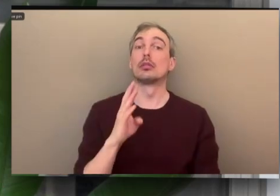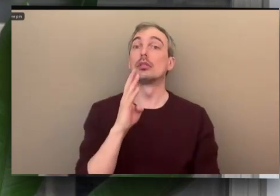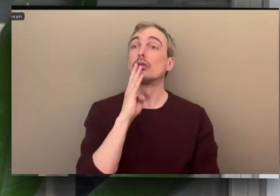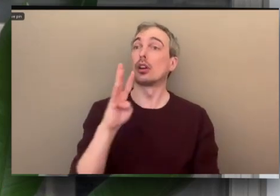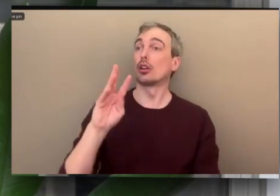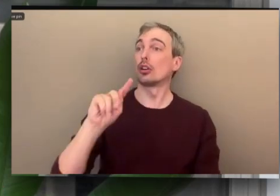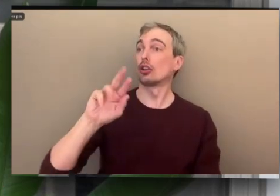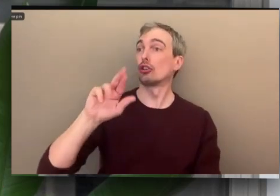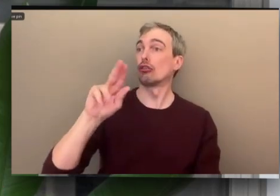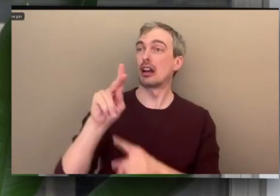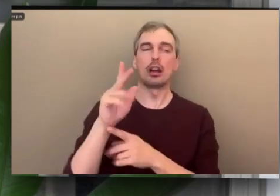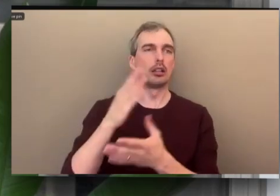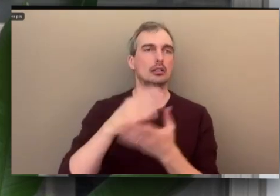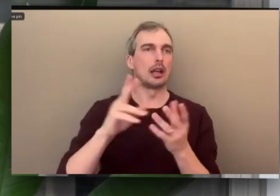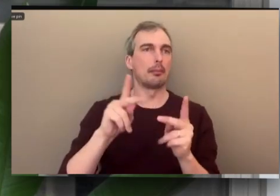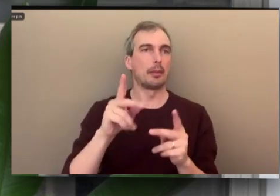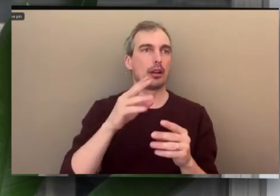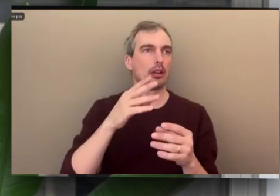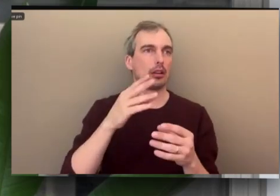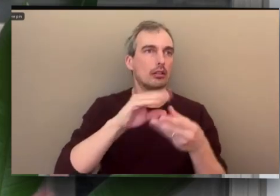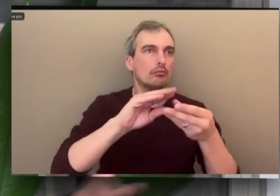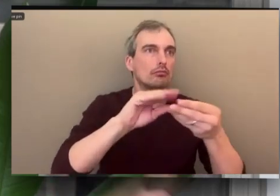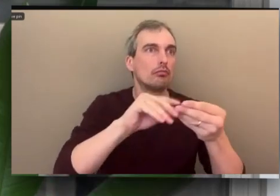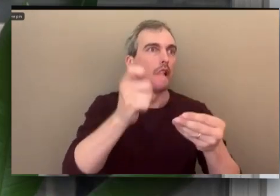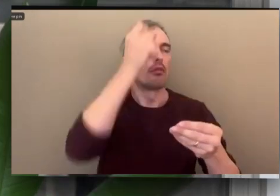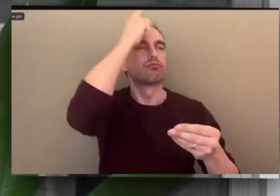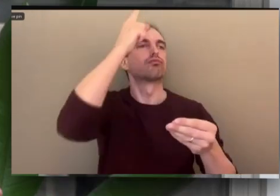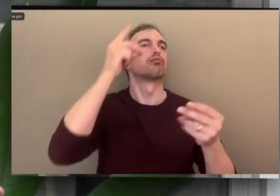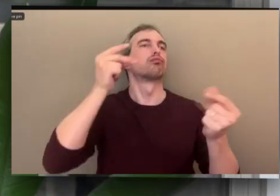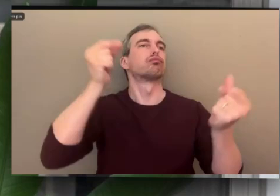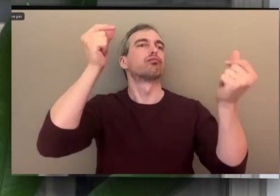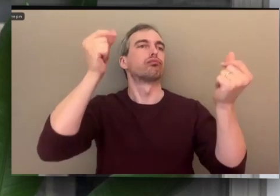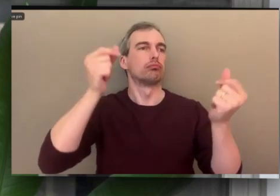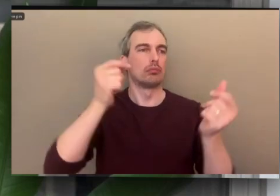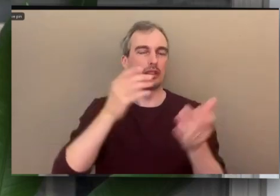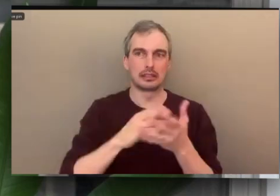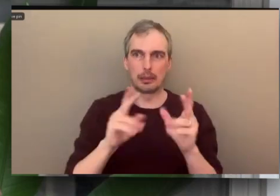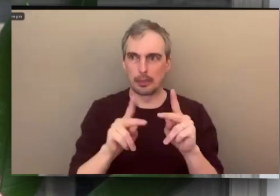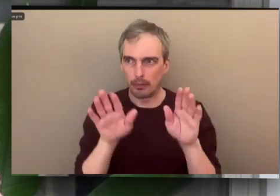I need to get X number of sales for the month. This is an impact that -- you have to train people.